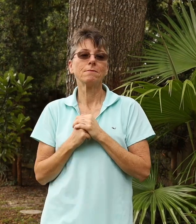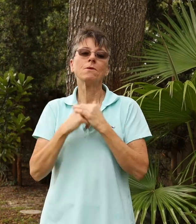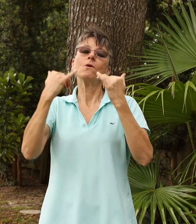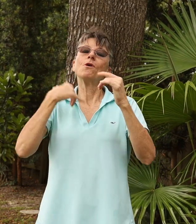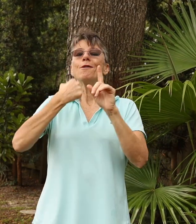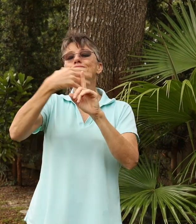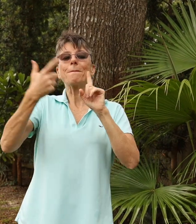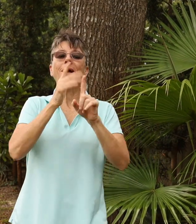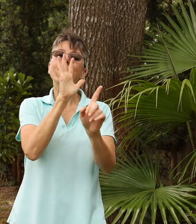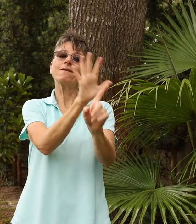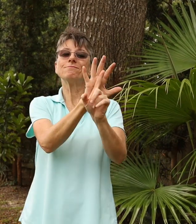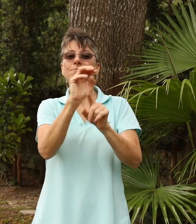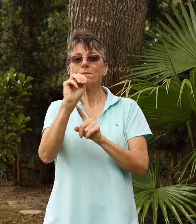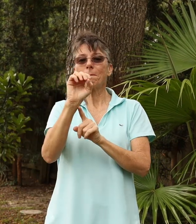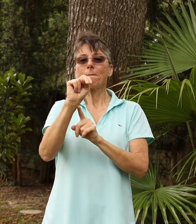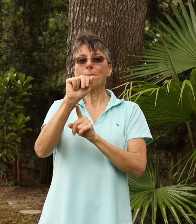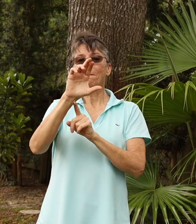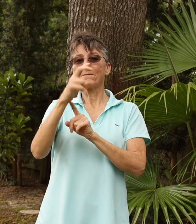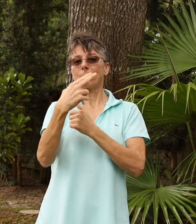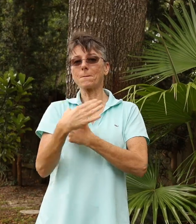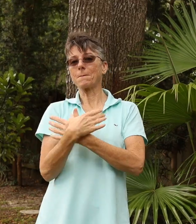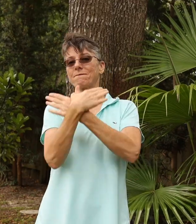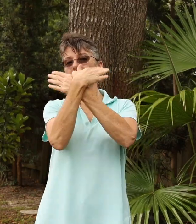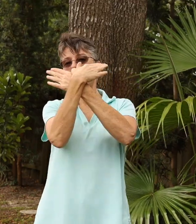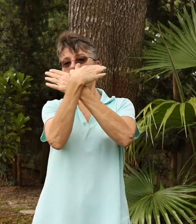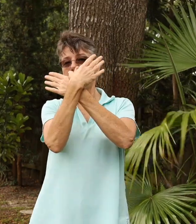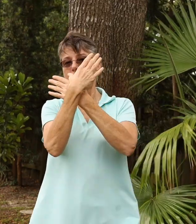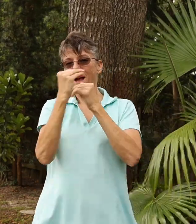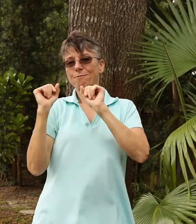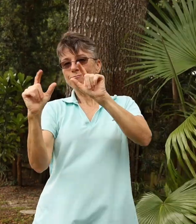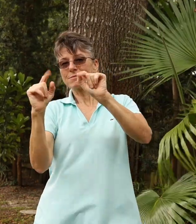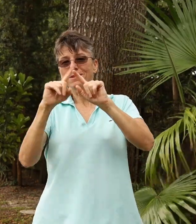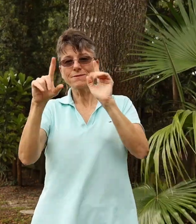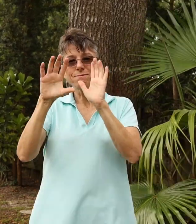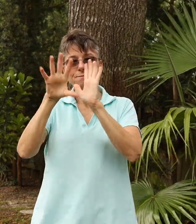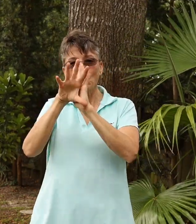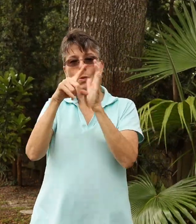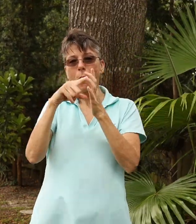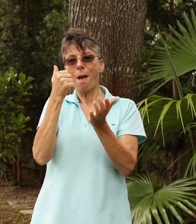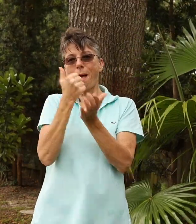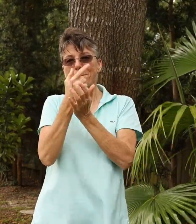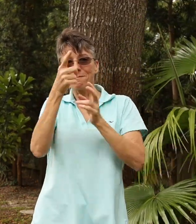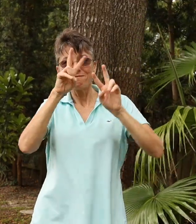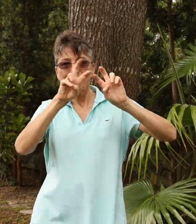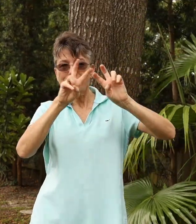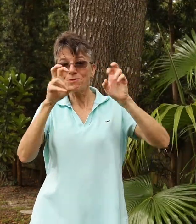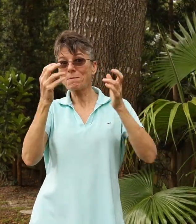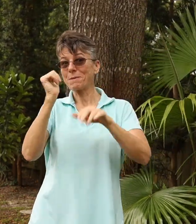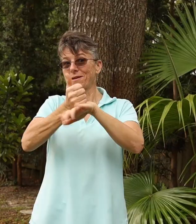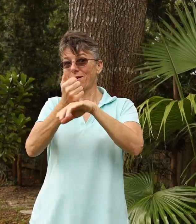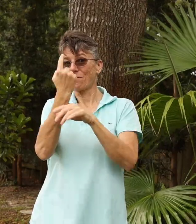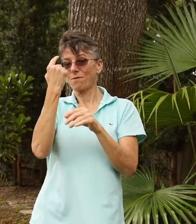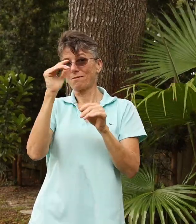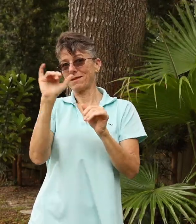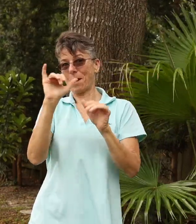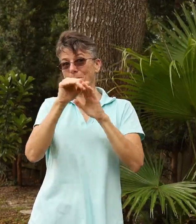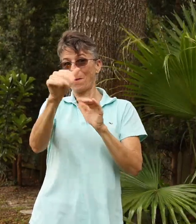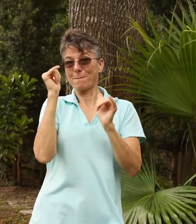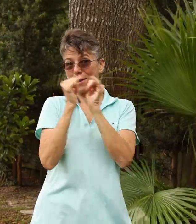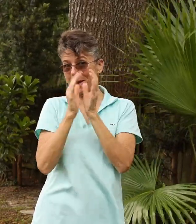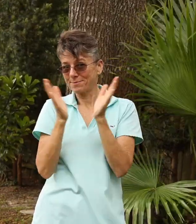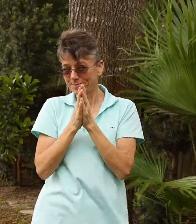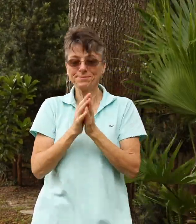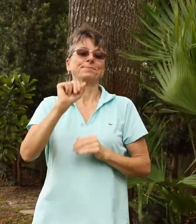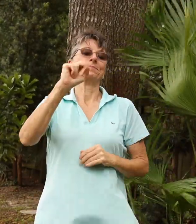You will see a few video clips to help you analyze better and hopefully inspire you to start planting milkweed plants in your backyard.